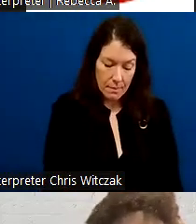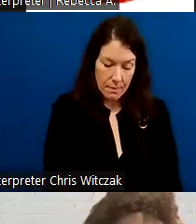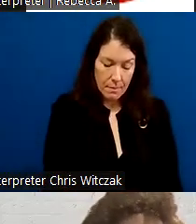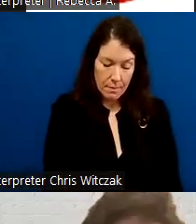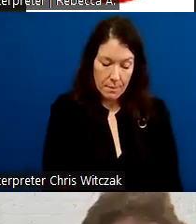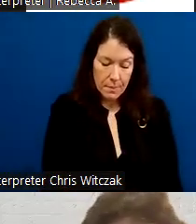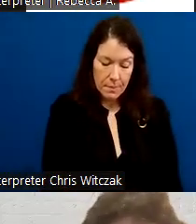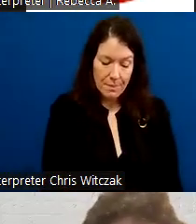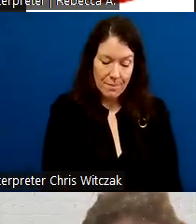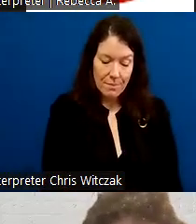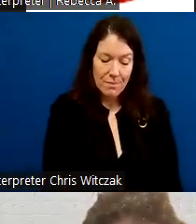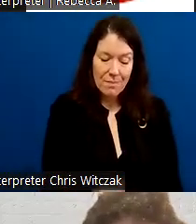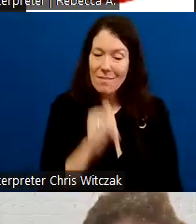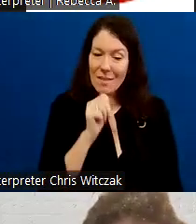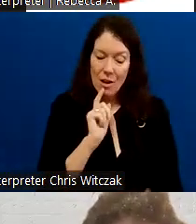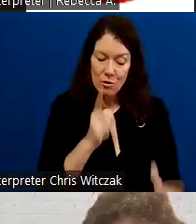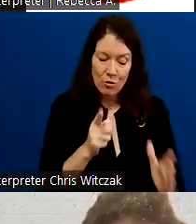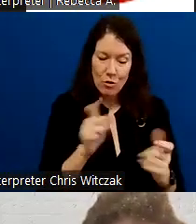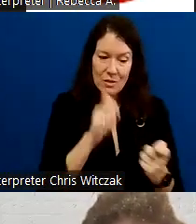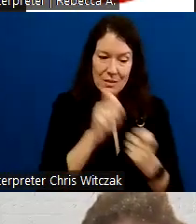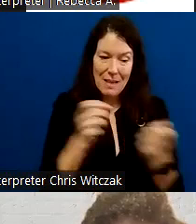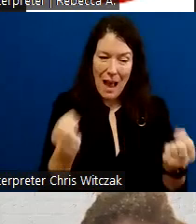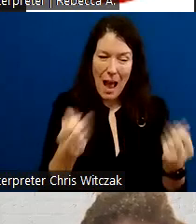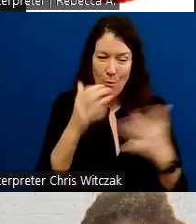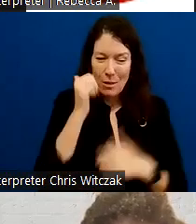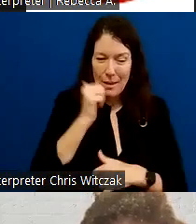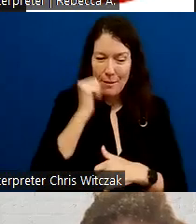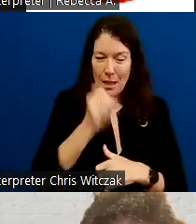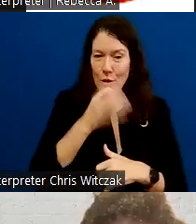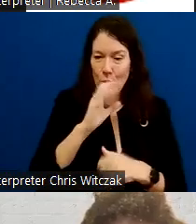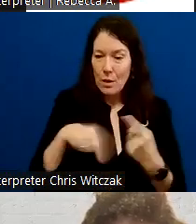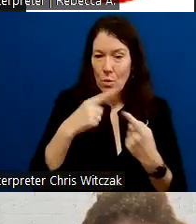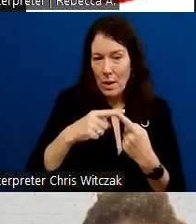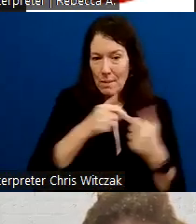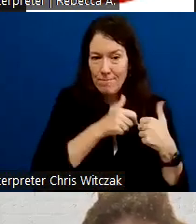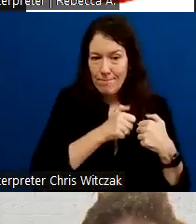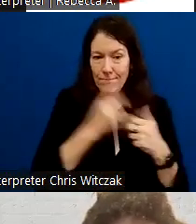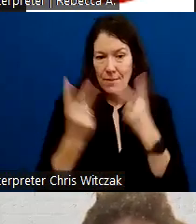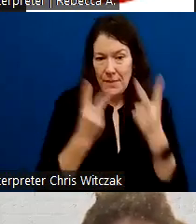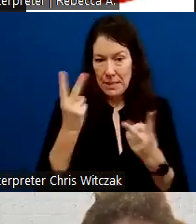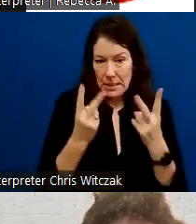she isn't sure exactly how much she drinks on days when he's visiting she usually ends